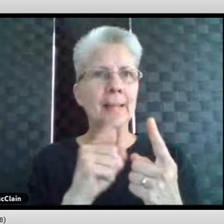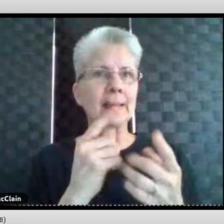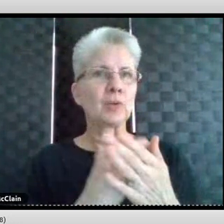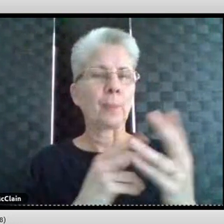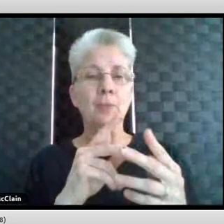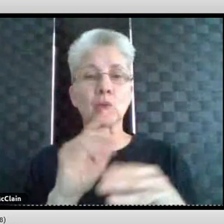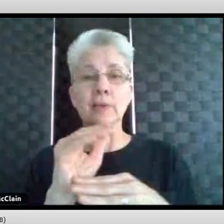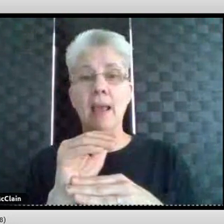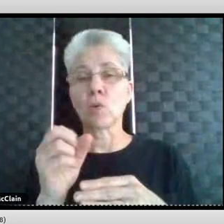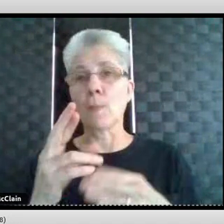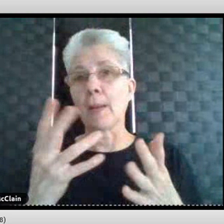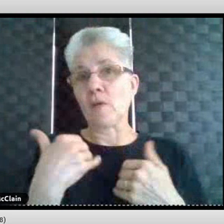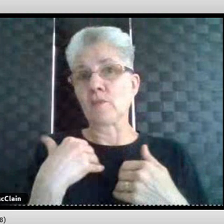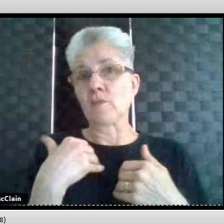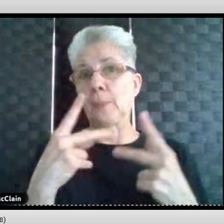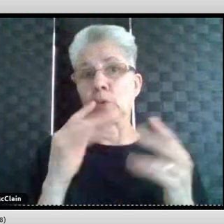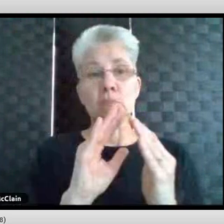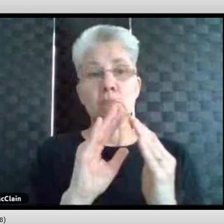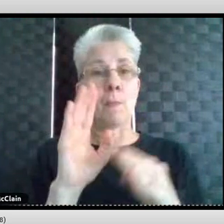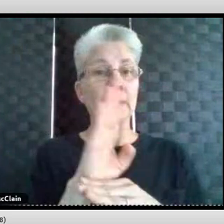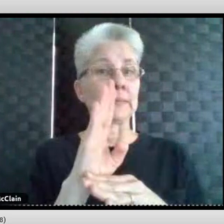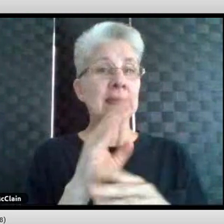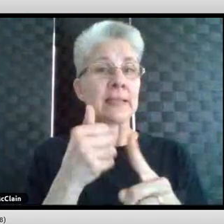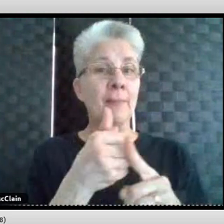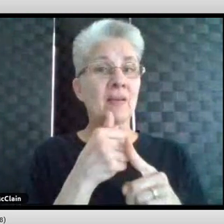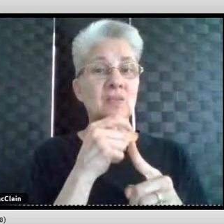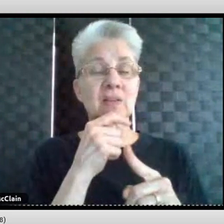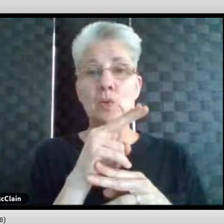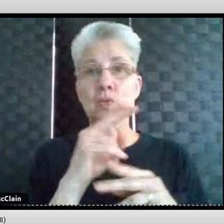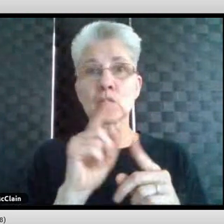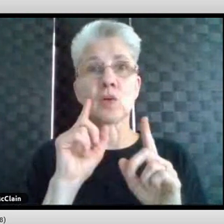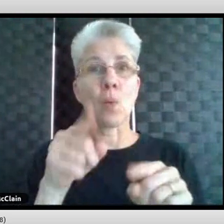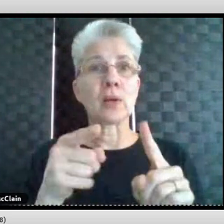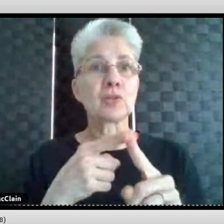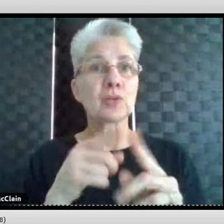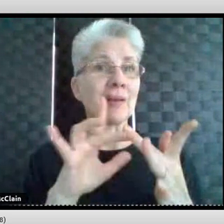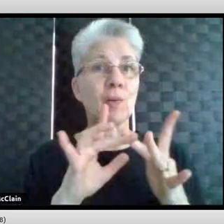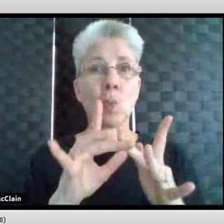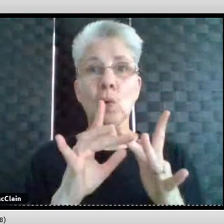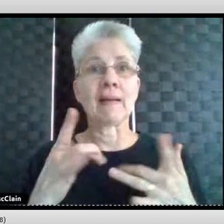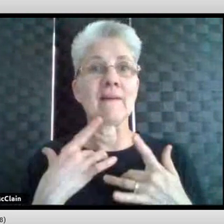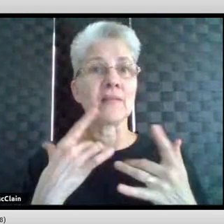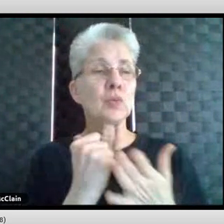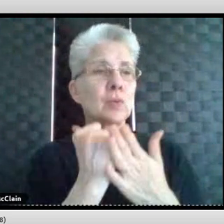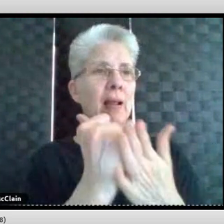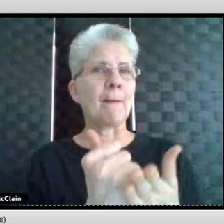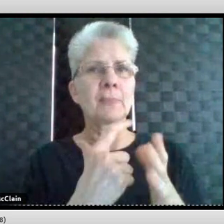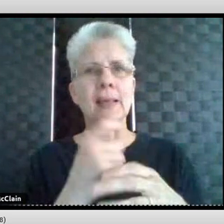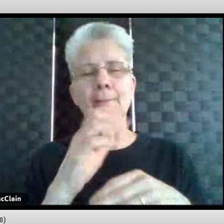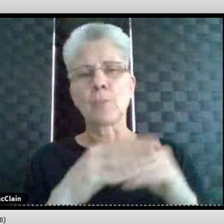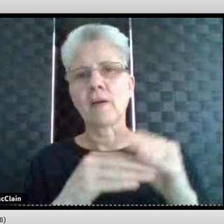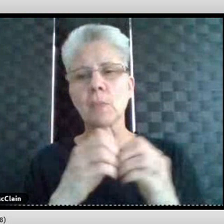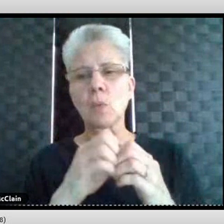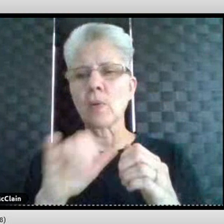Maybe you have people in small businesses who aren't used to going to networking events, and you can help them get more comfortable. Yes, exactly, Nadine.